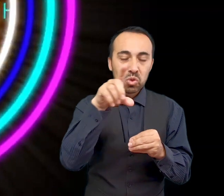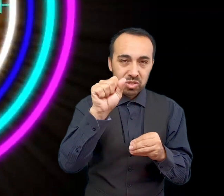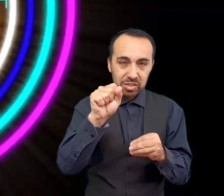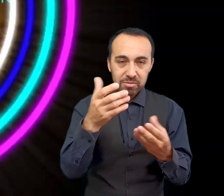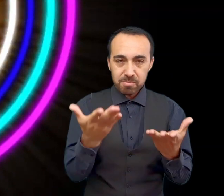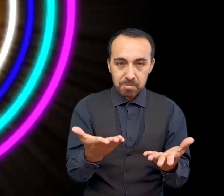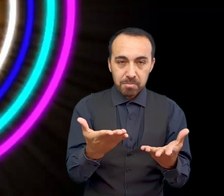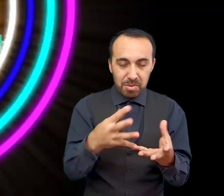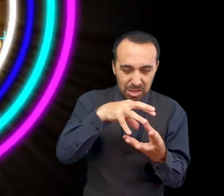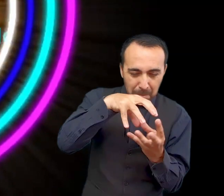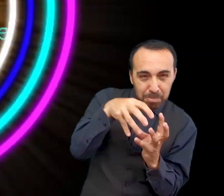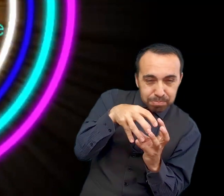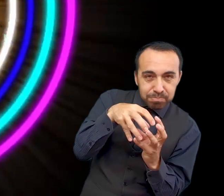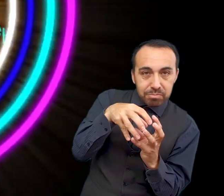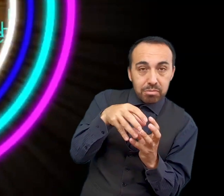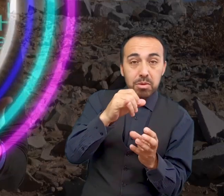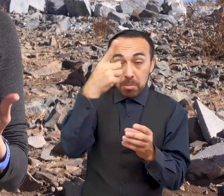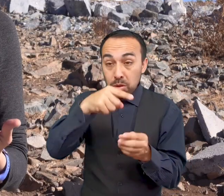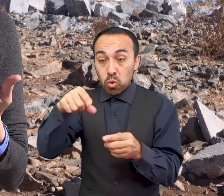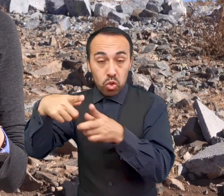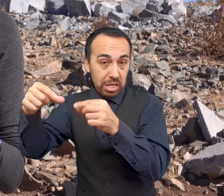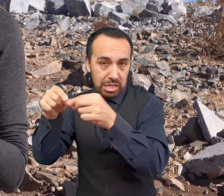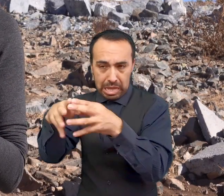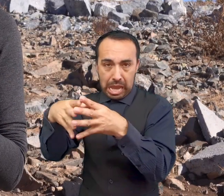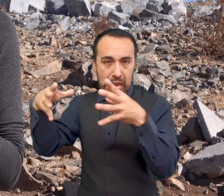envelope, is repeated in a series of nuclear reactions that produce successively